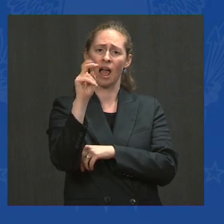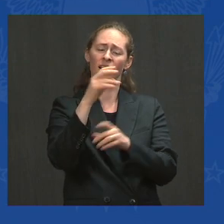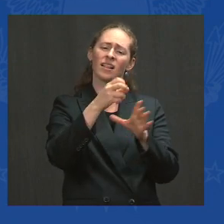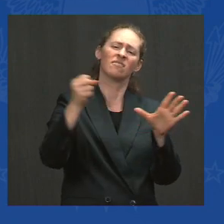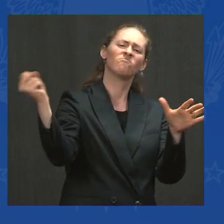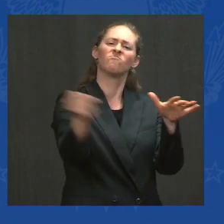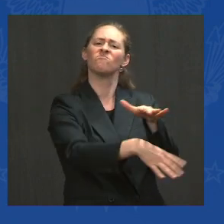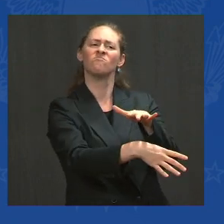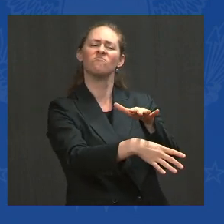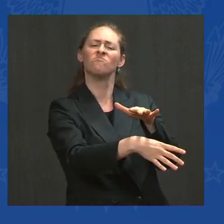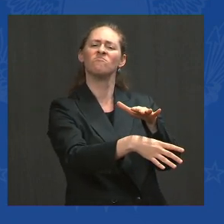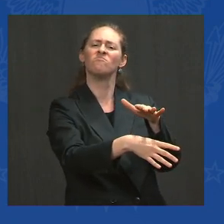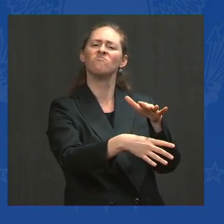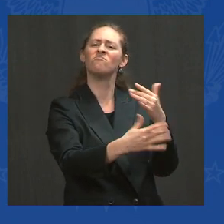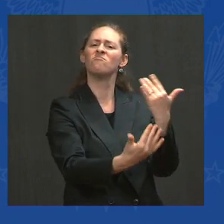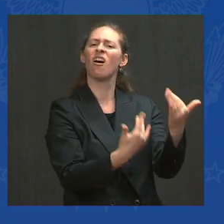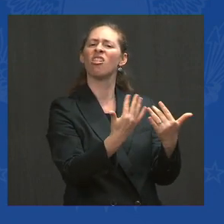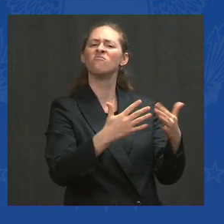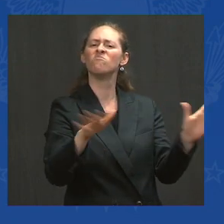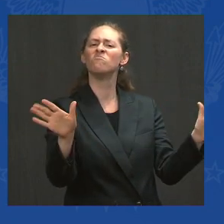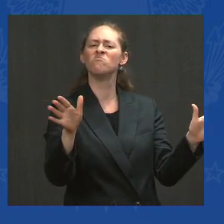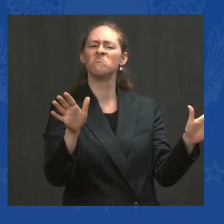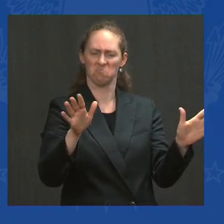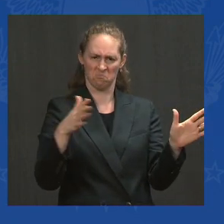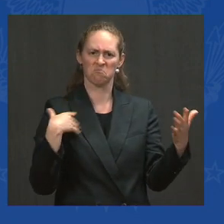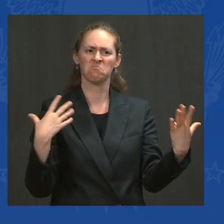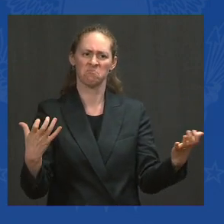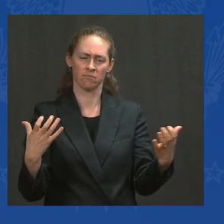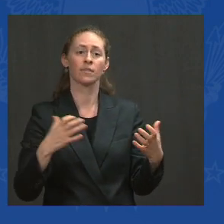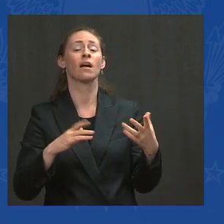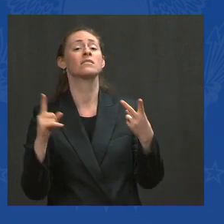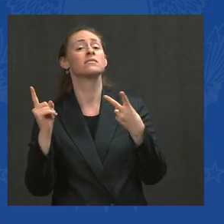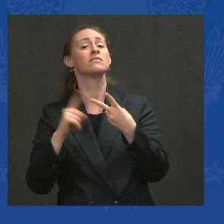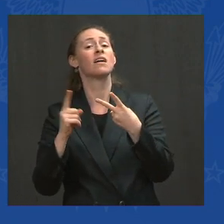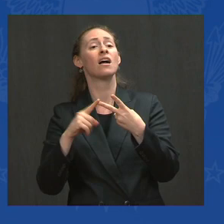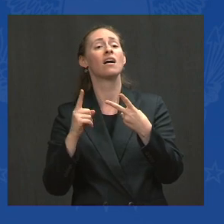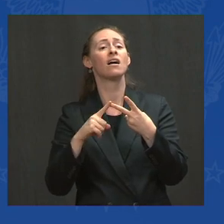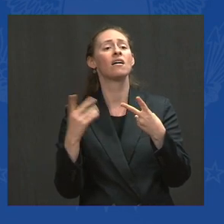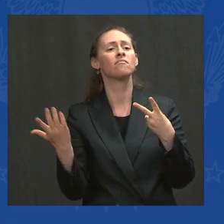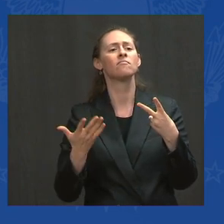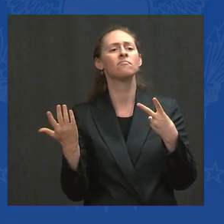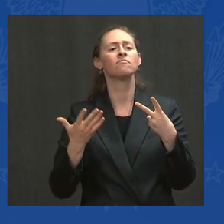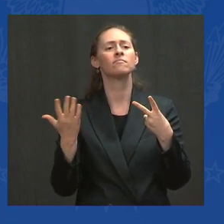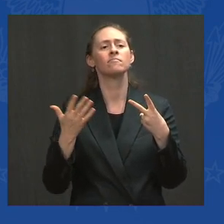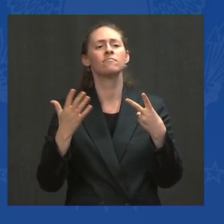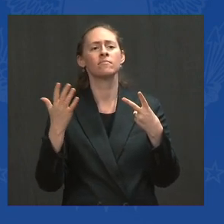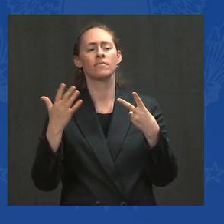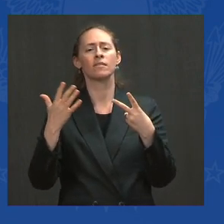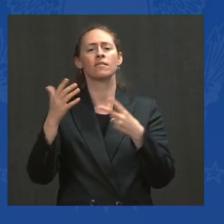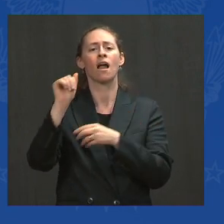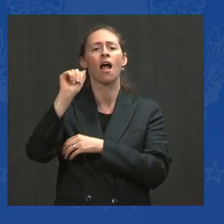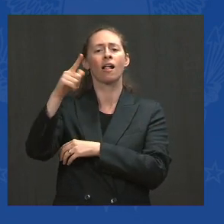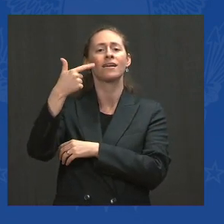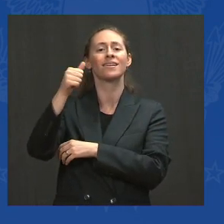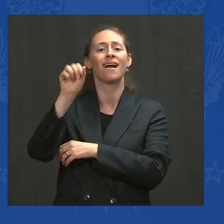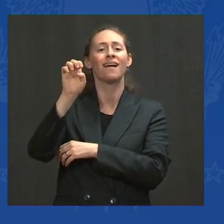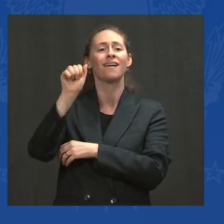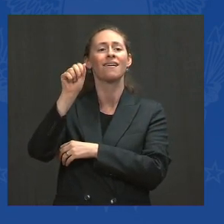The second reason was to eliminate al Qaeda's capacity to deal with more attacks on the United